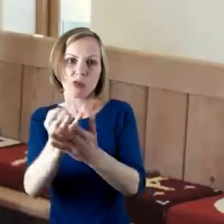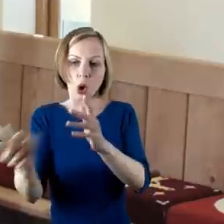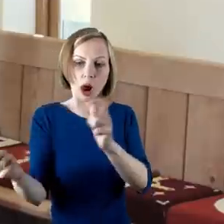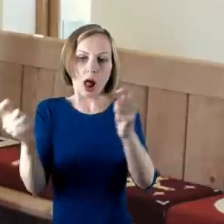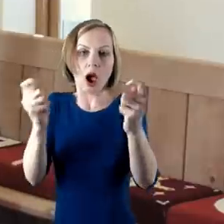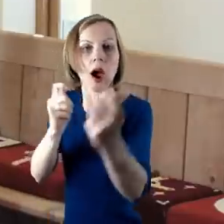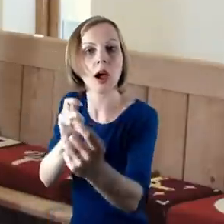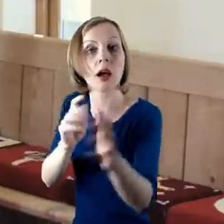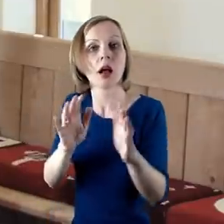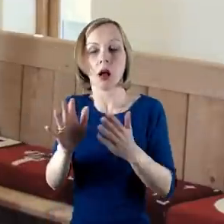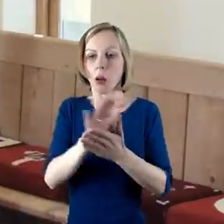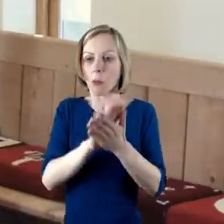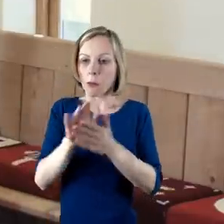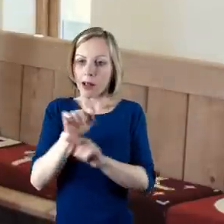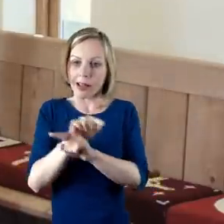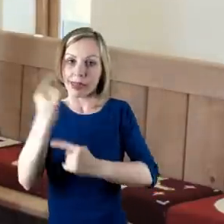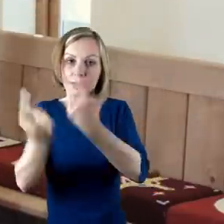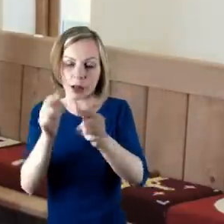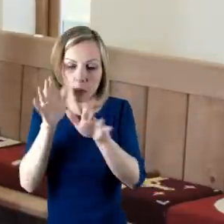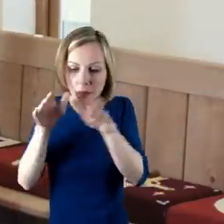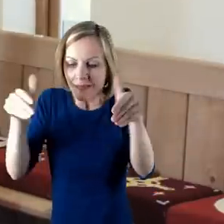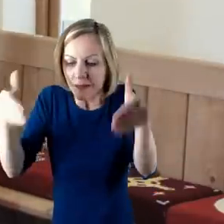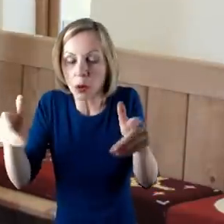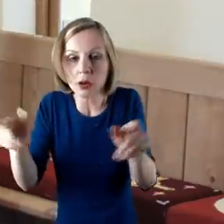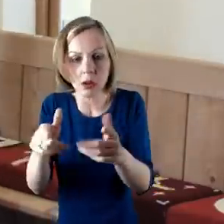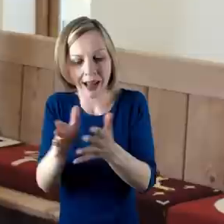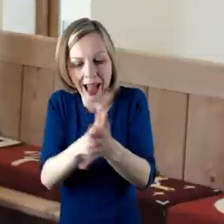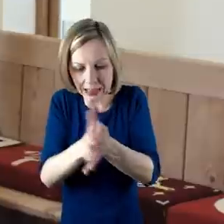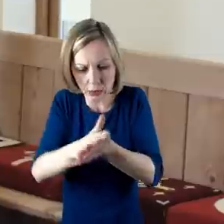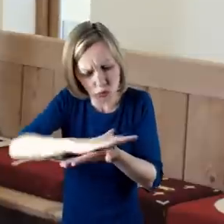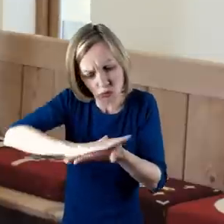They had focussed on clean hands instead of clean hearts.